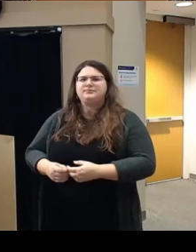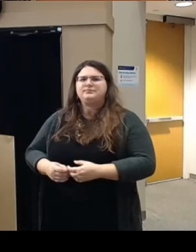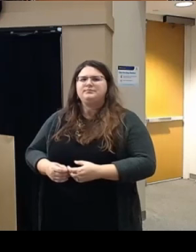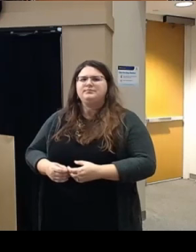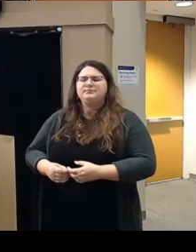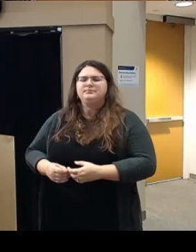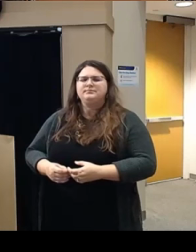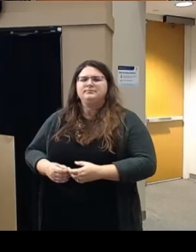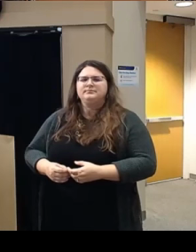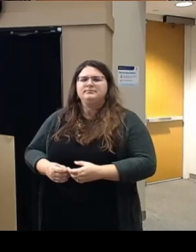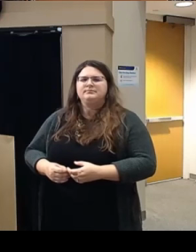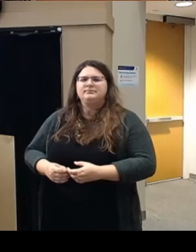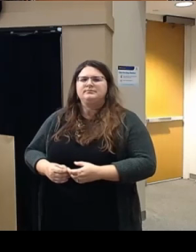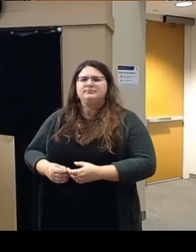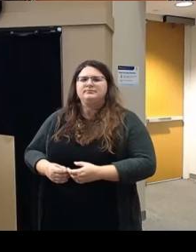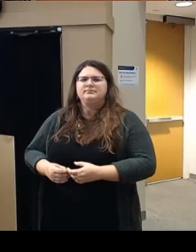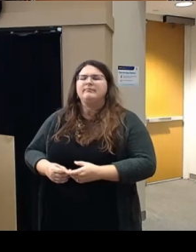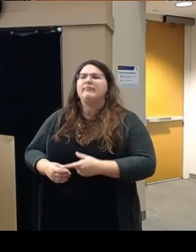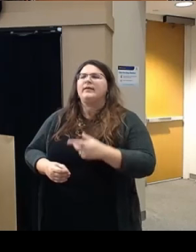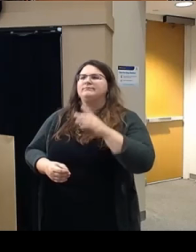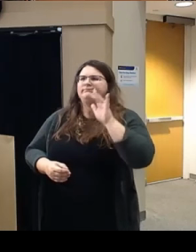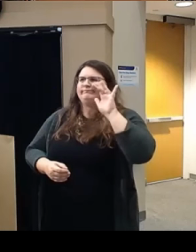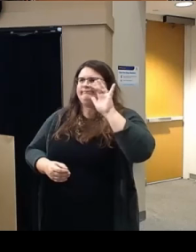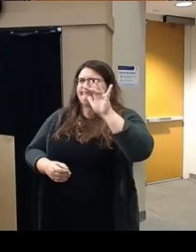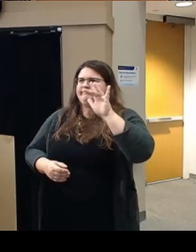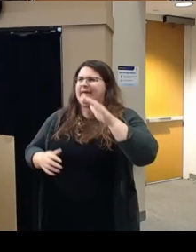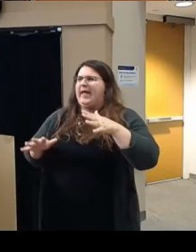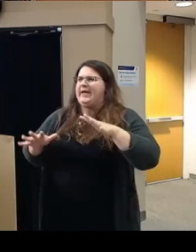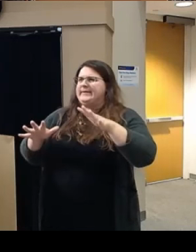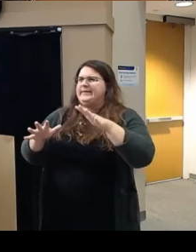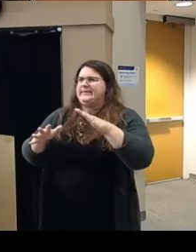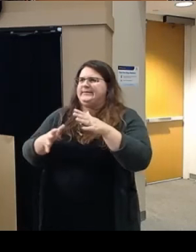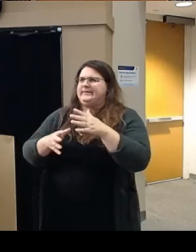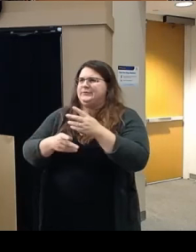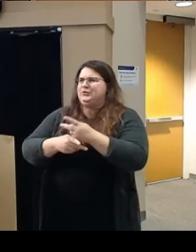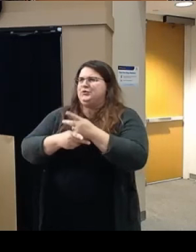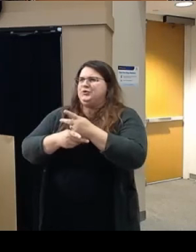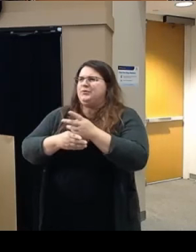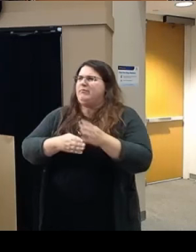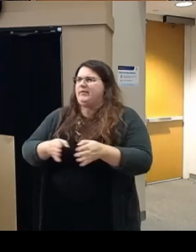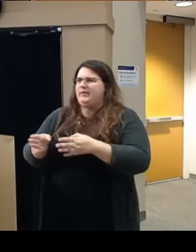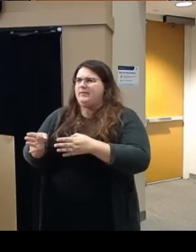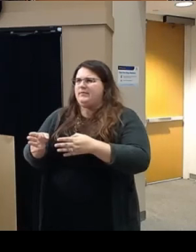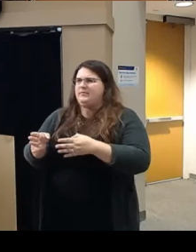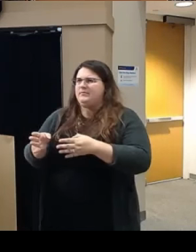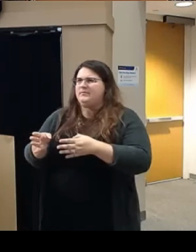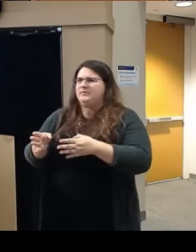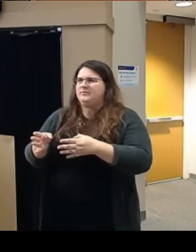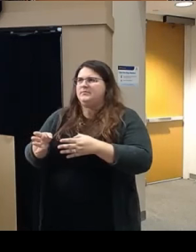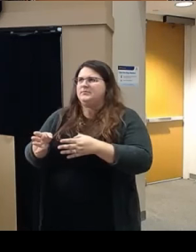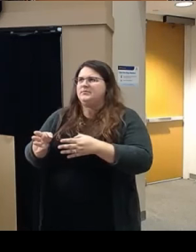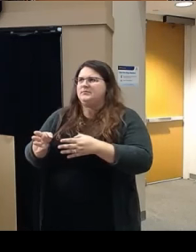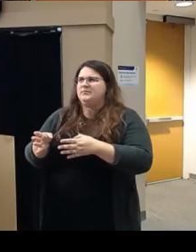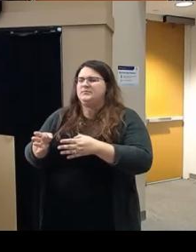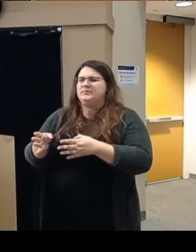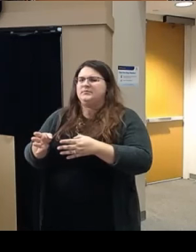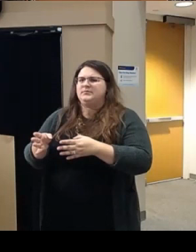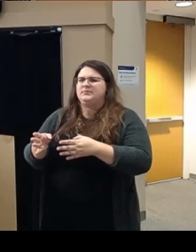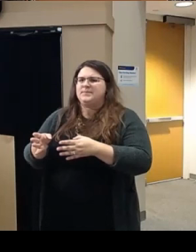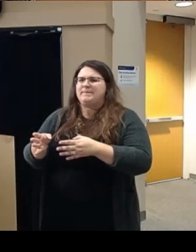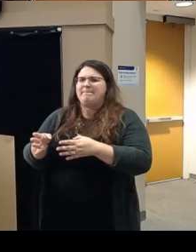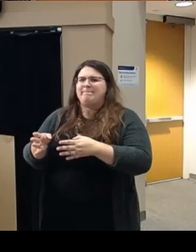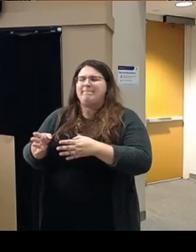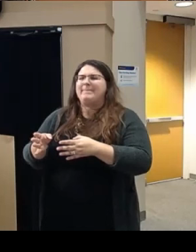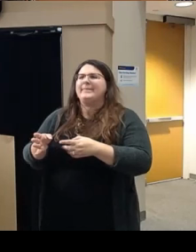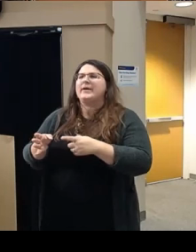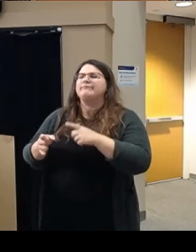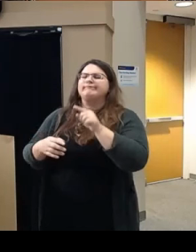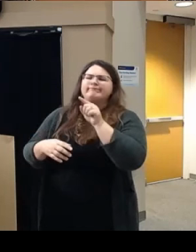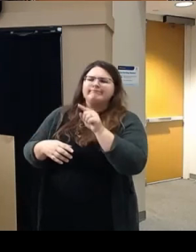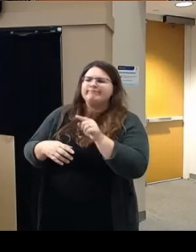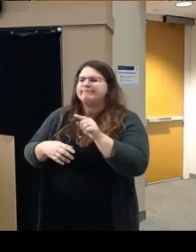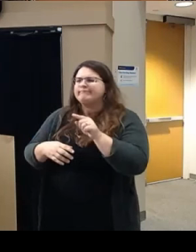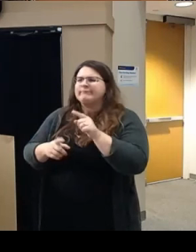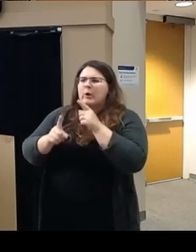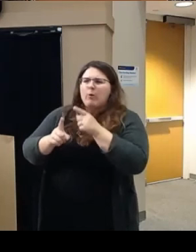other sections so I'm going I add the anxiety care plan and pick a couple of um goals that apply for